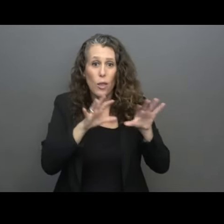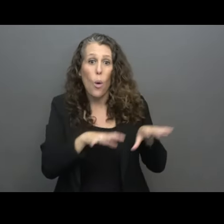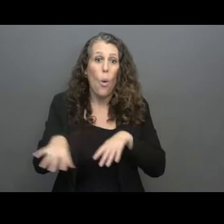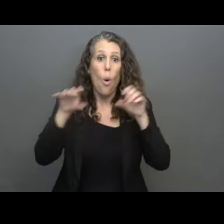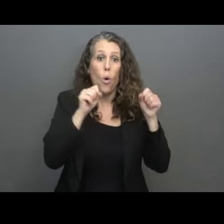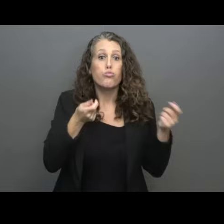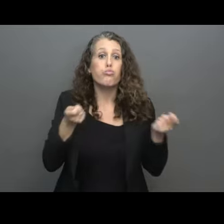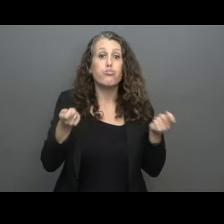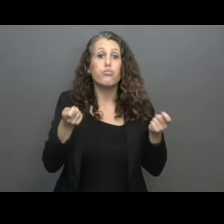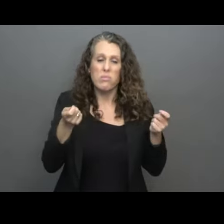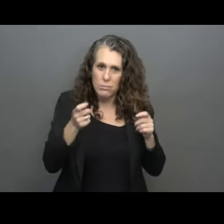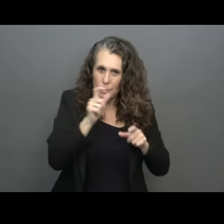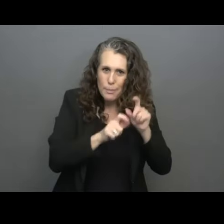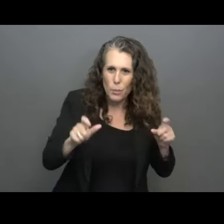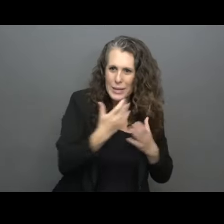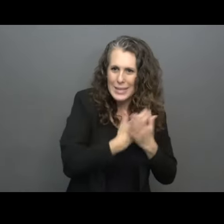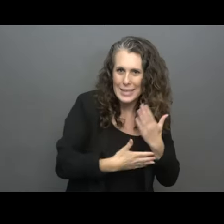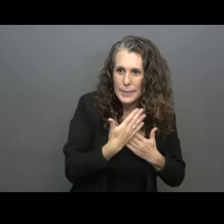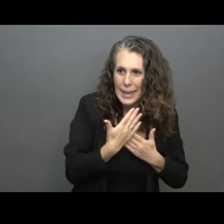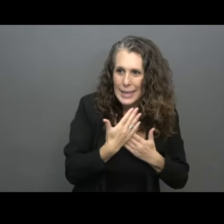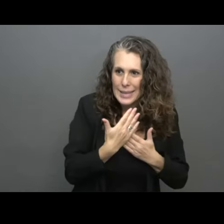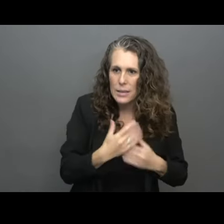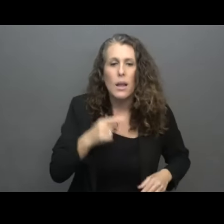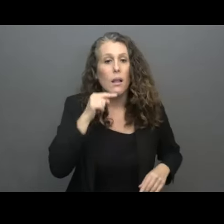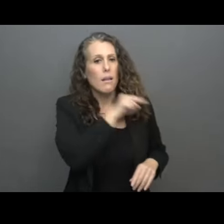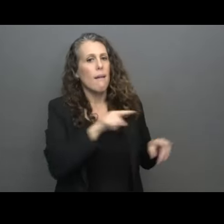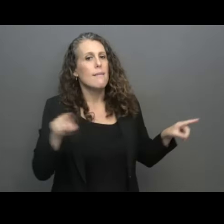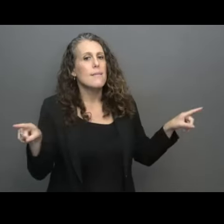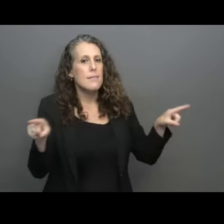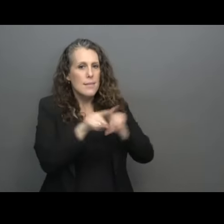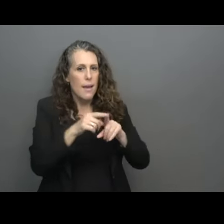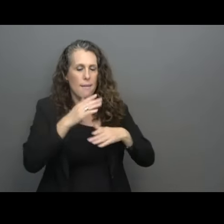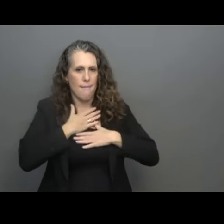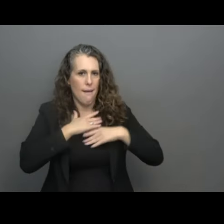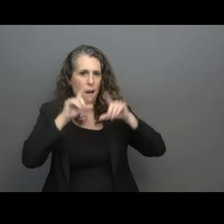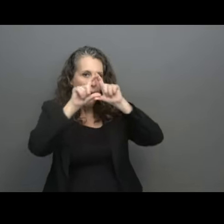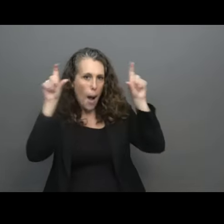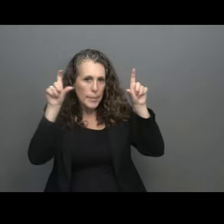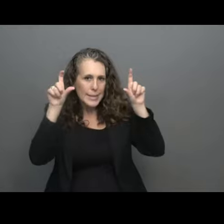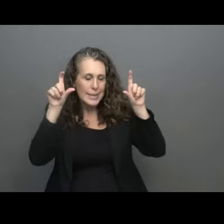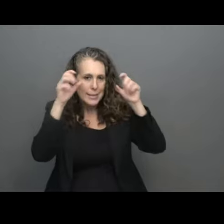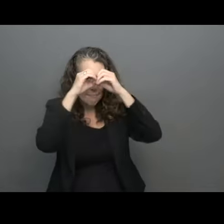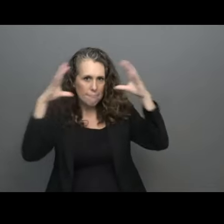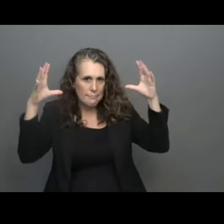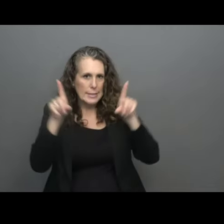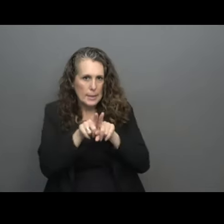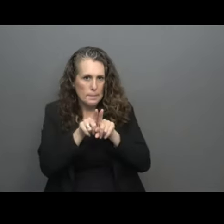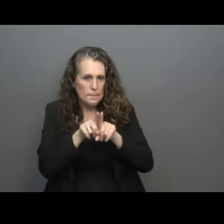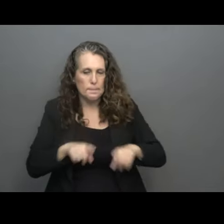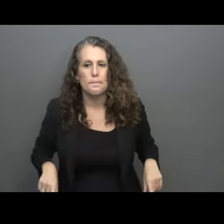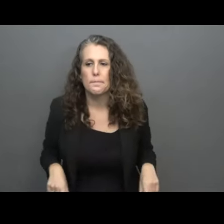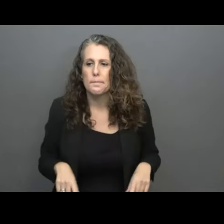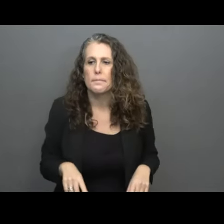that this goes also within our framework as a company where we have a progressive policy,